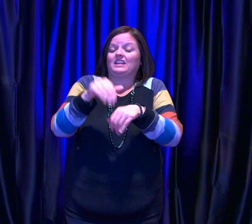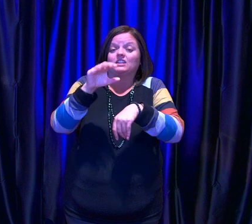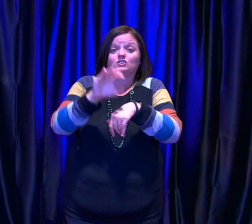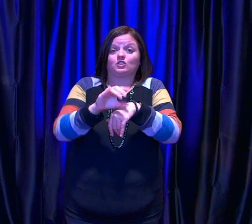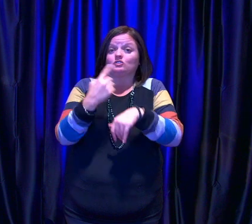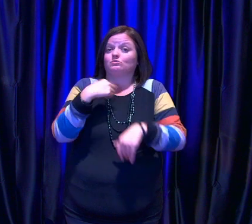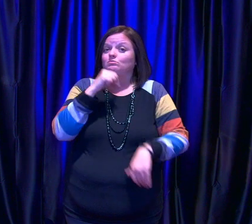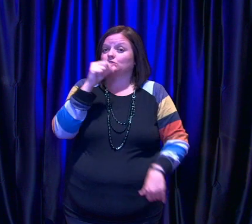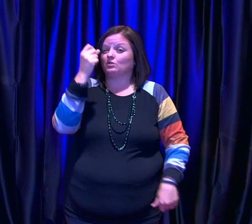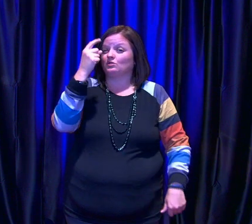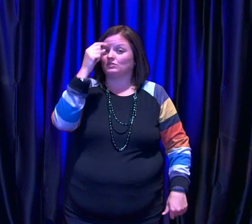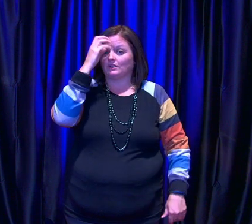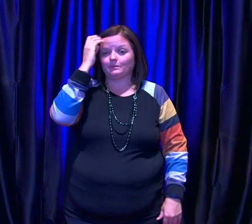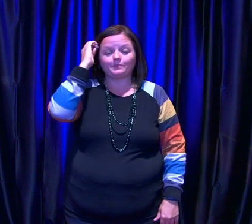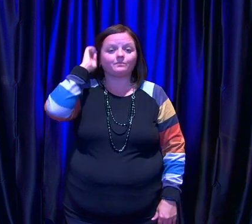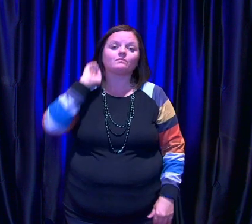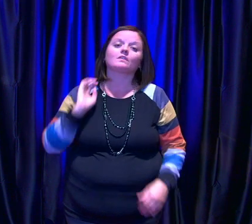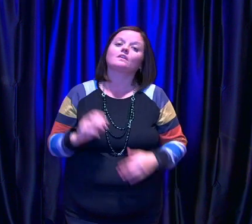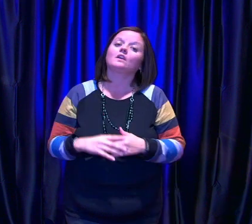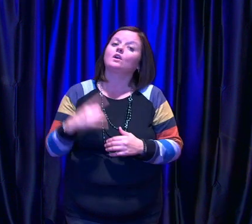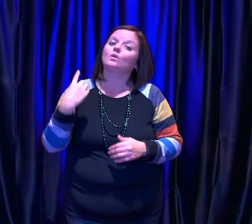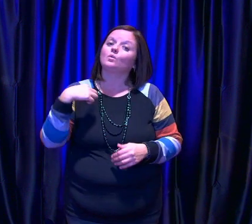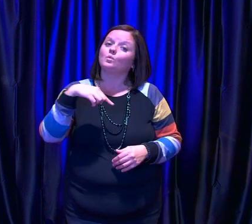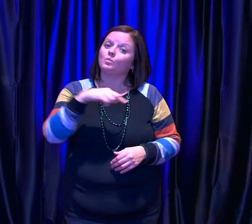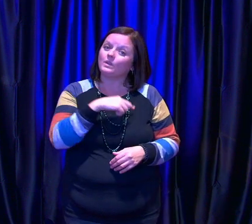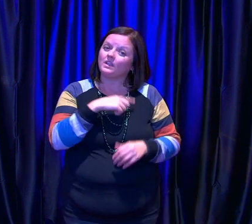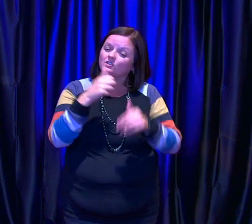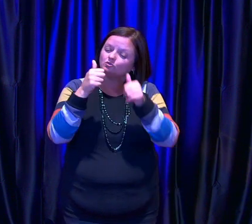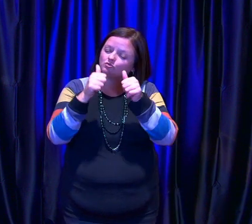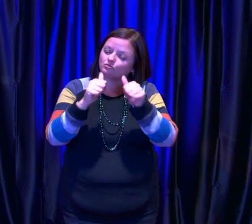understand it and so we are going to try our very best to